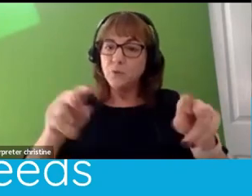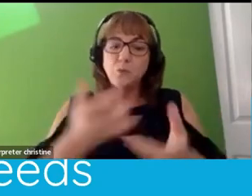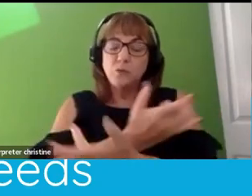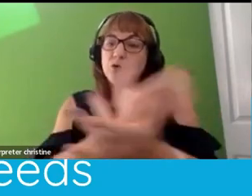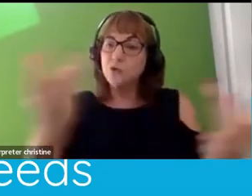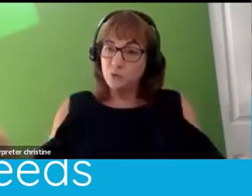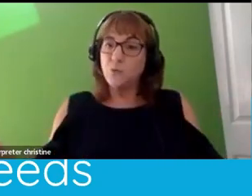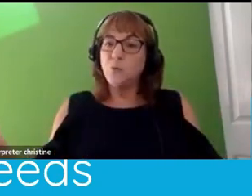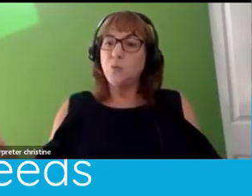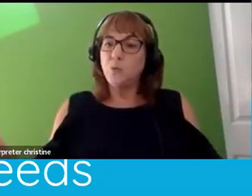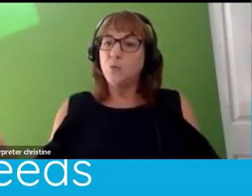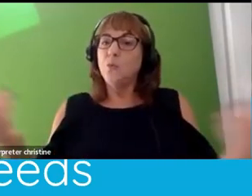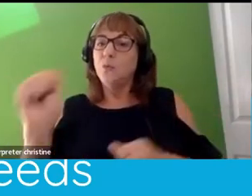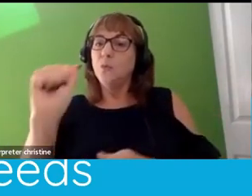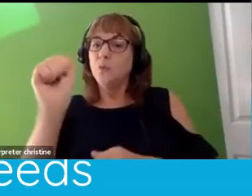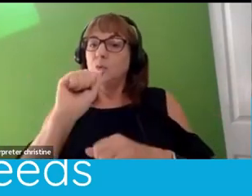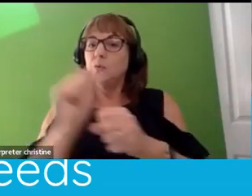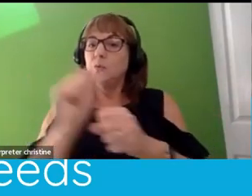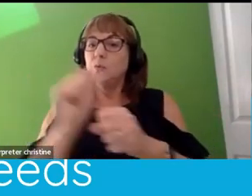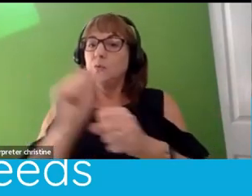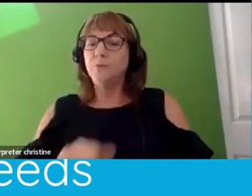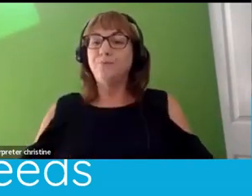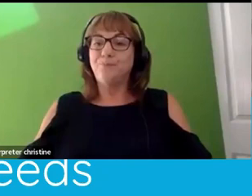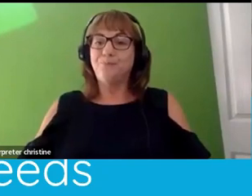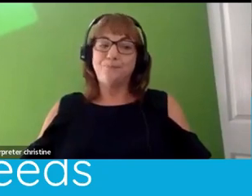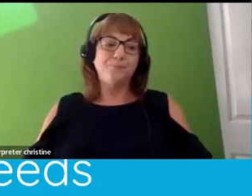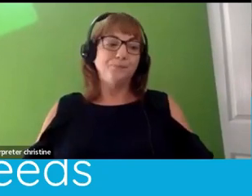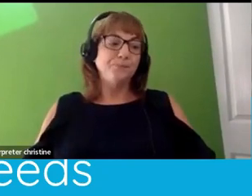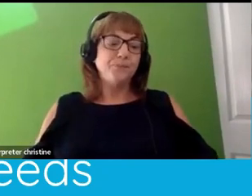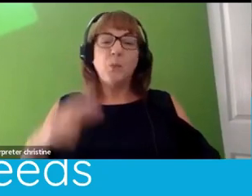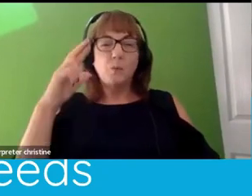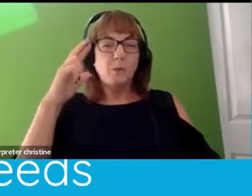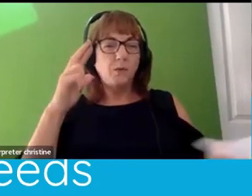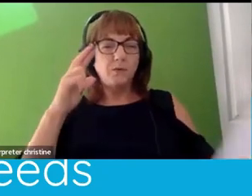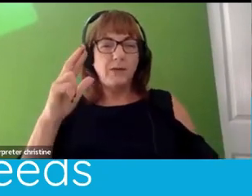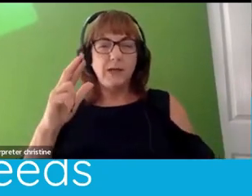are and what we do, and then we'll jump in. So hopefully this is going to work for us.